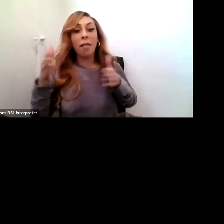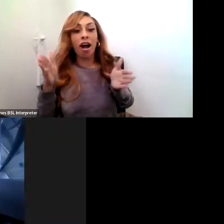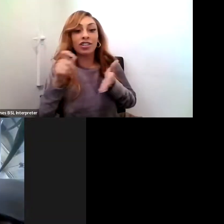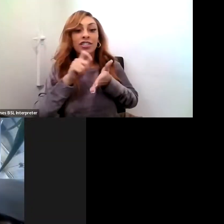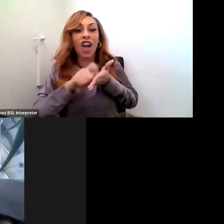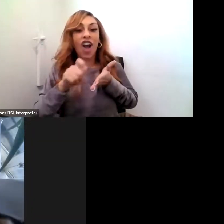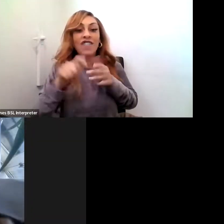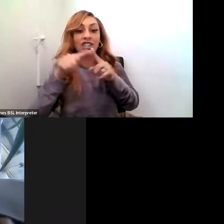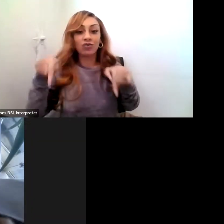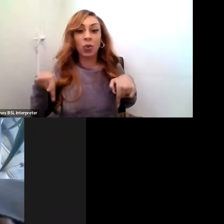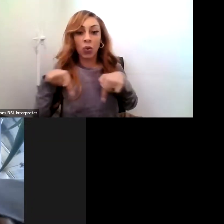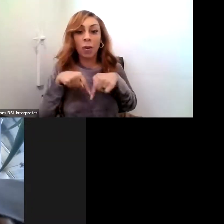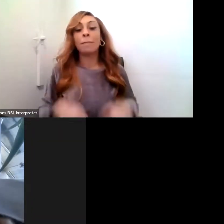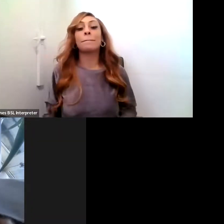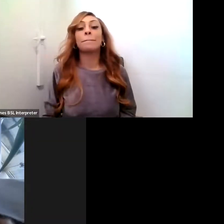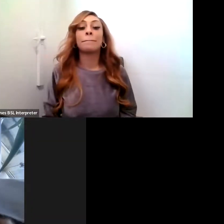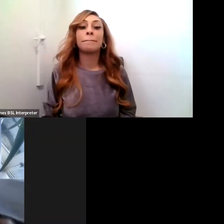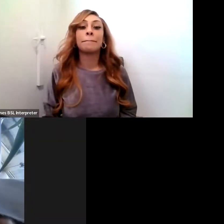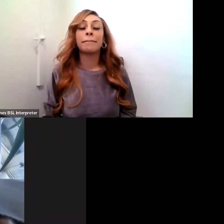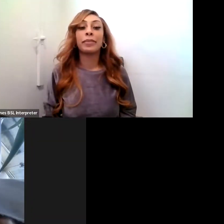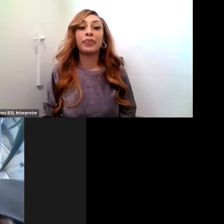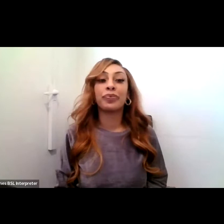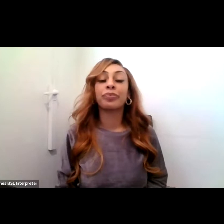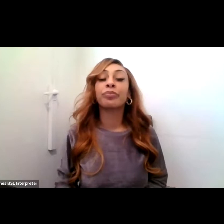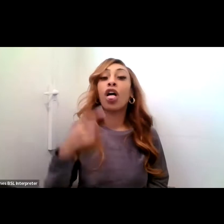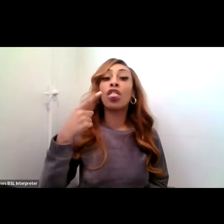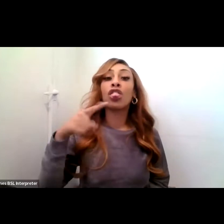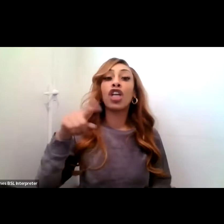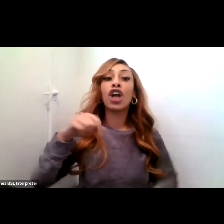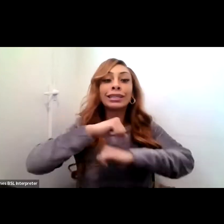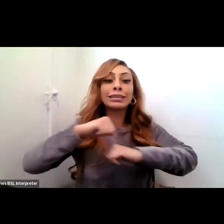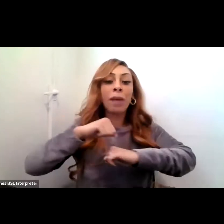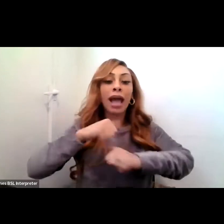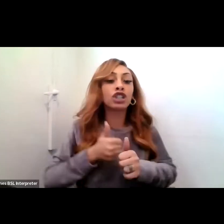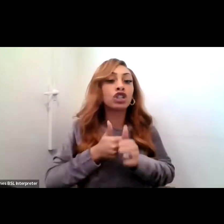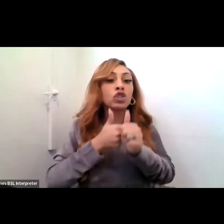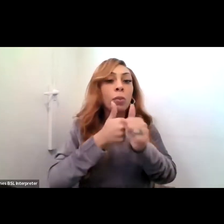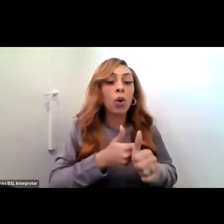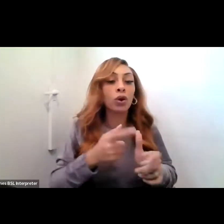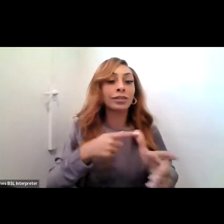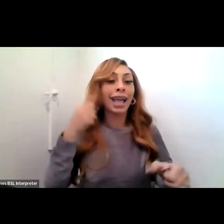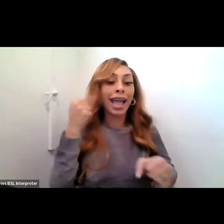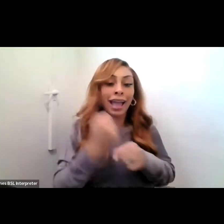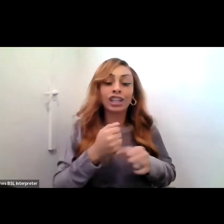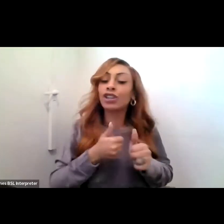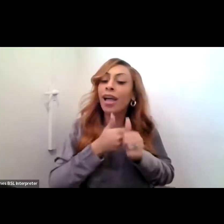For those who don't know, The Space is a support agency helping the UK arts and cultural sector